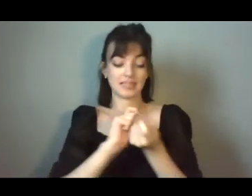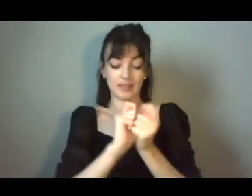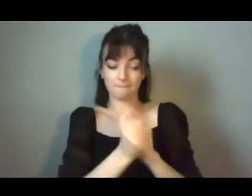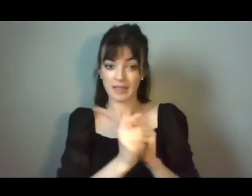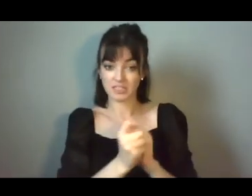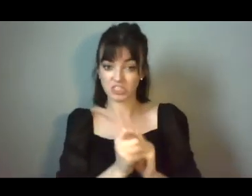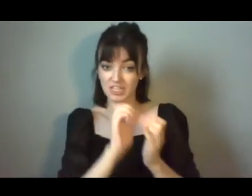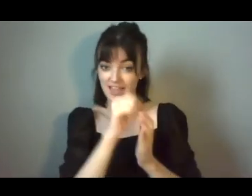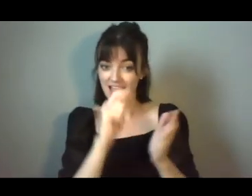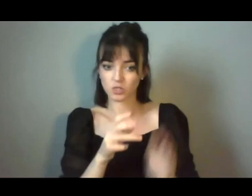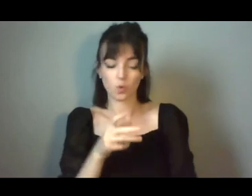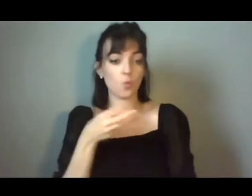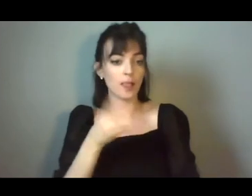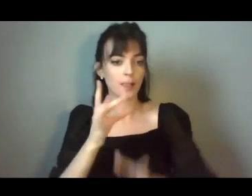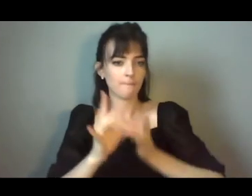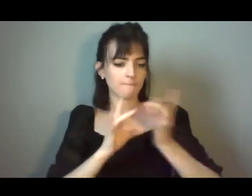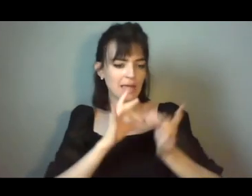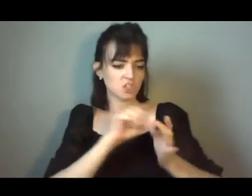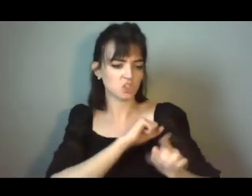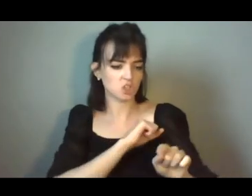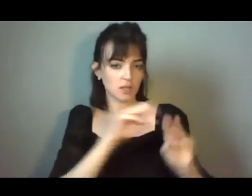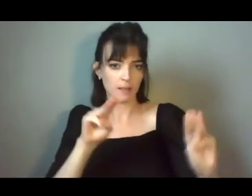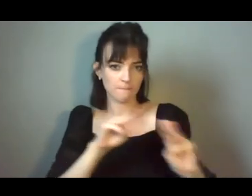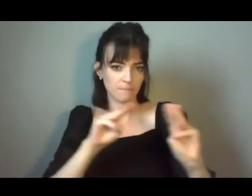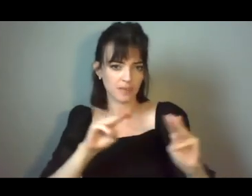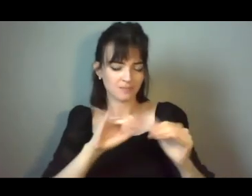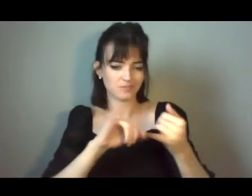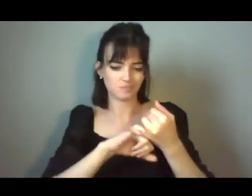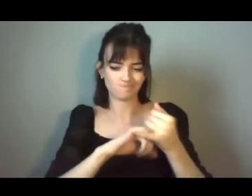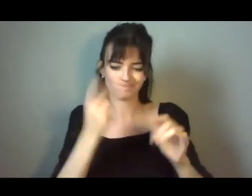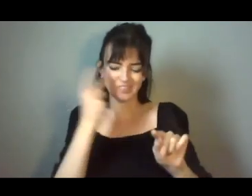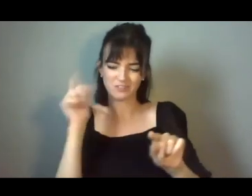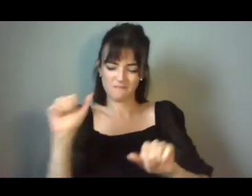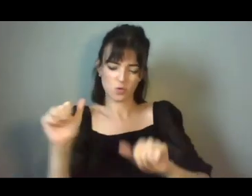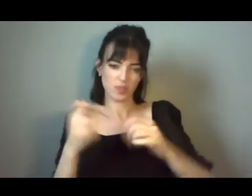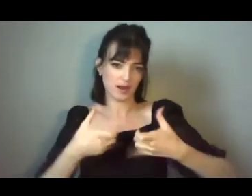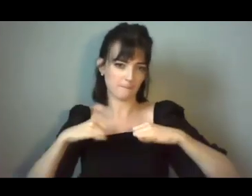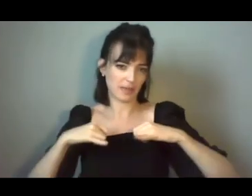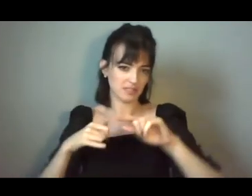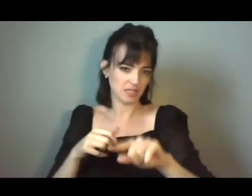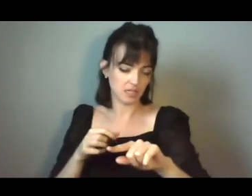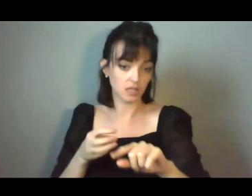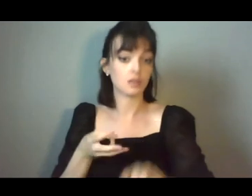are whose capacity has been reviewed coming from wardship, they'll also be provided with legal aid?